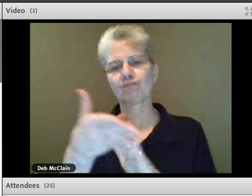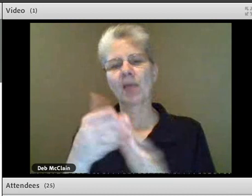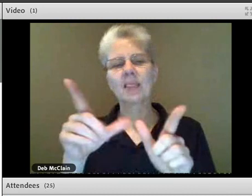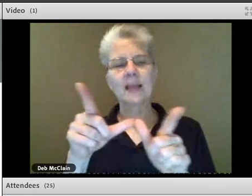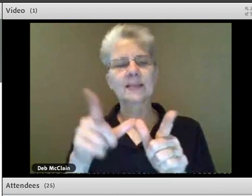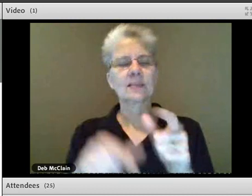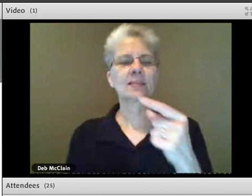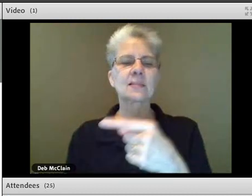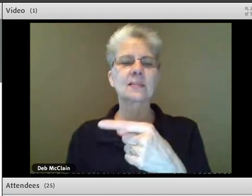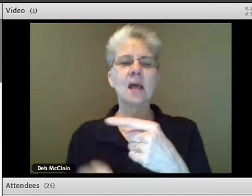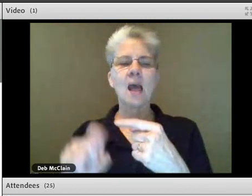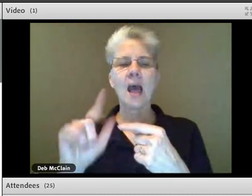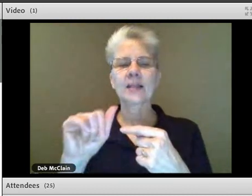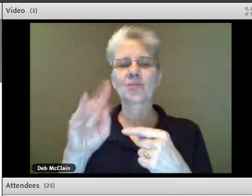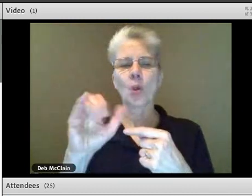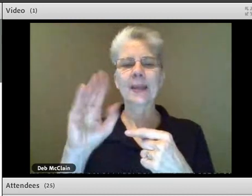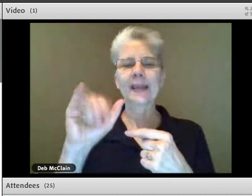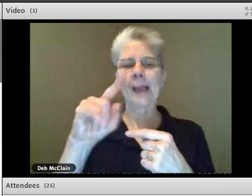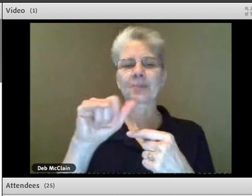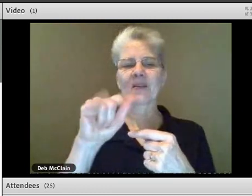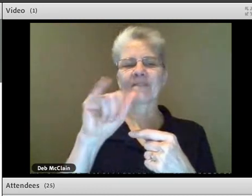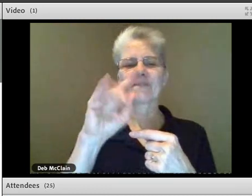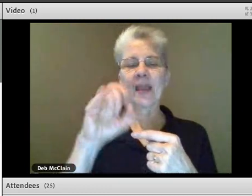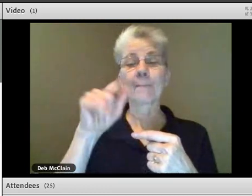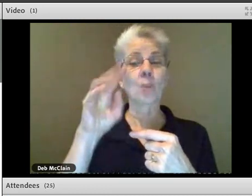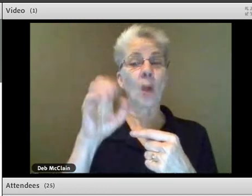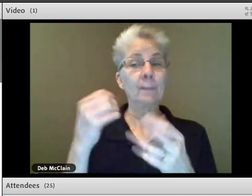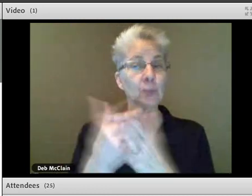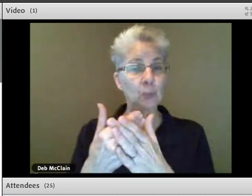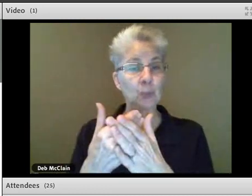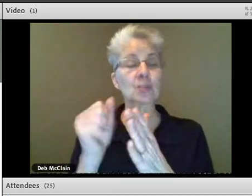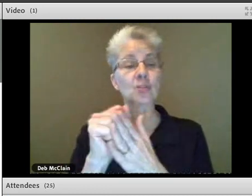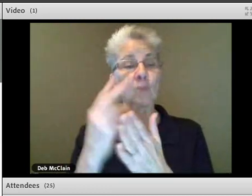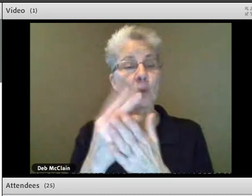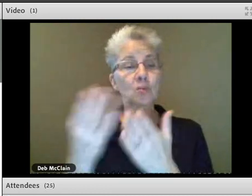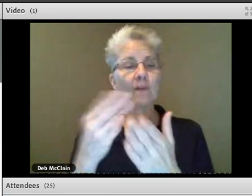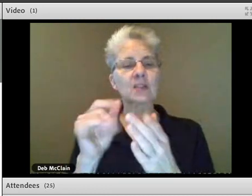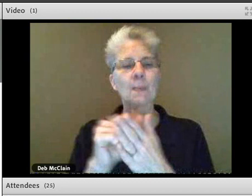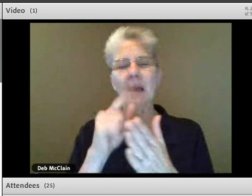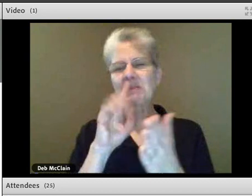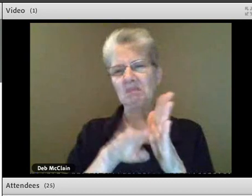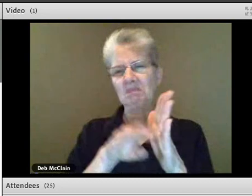Adobe Captivate Prime is newer. It's software-as-a-service, but it's inexpensive.